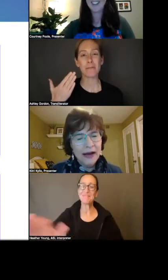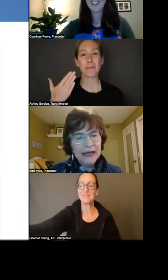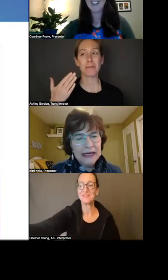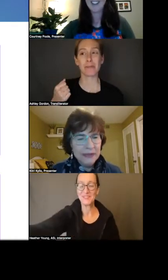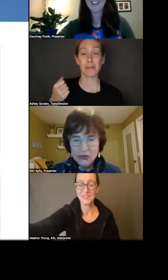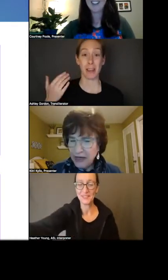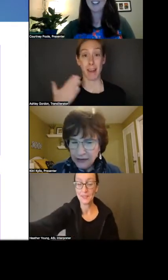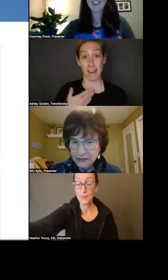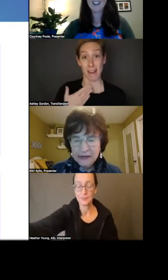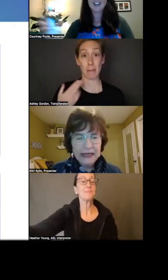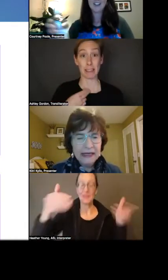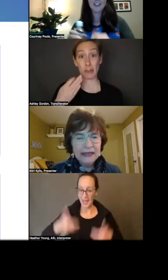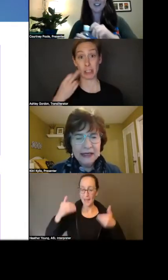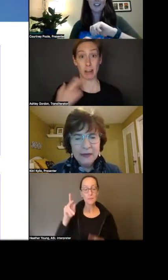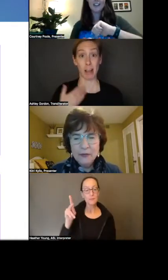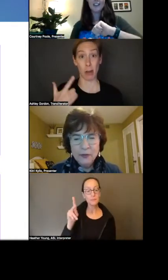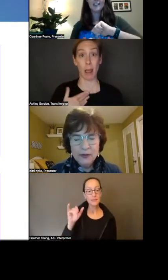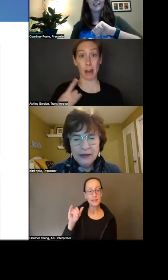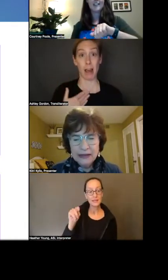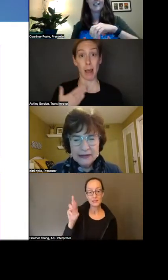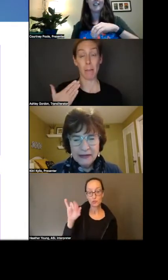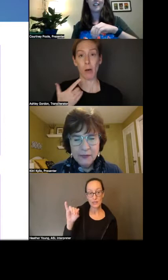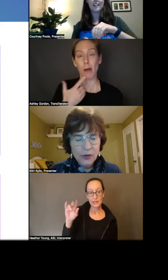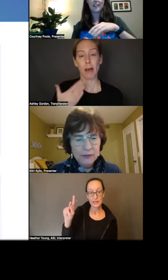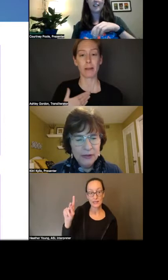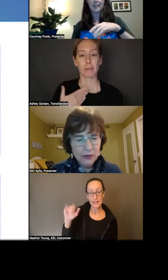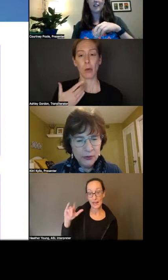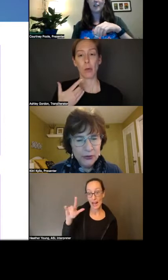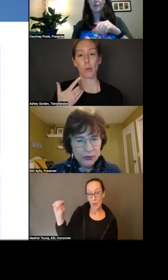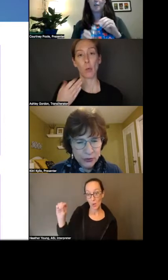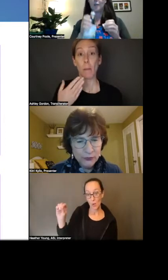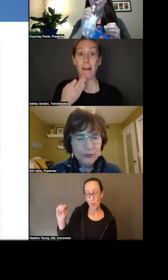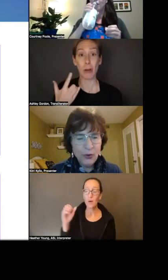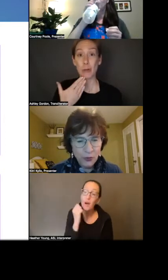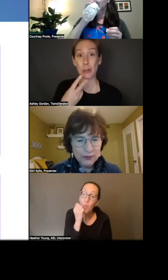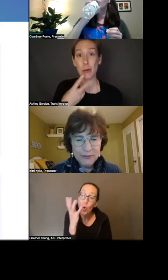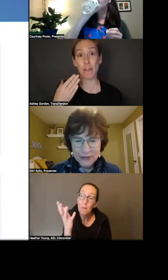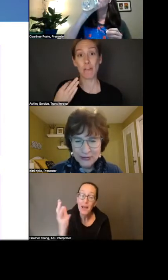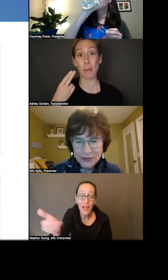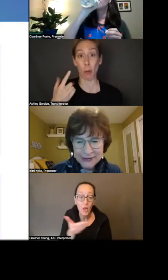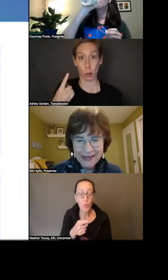I am Kitri Kyllo. And I'm, well, a warm hello to you from cold Minnesota.